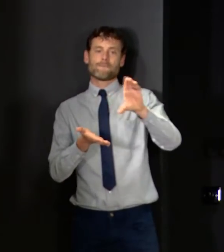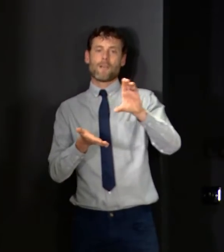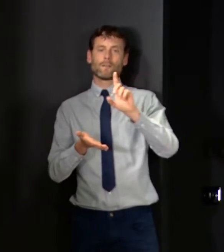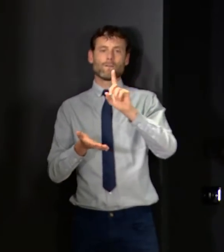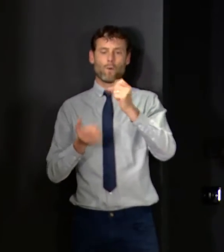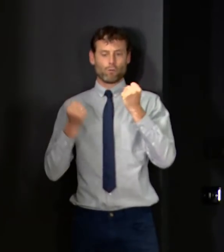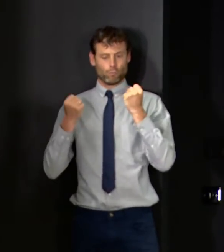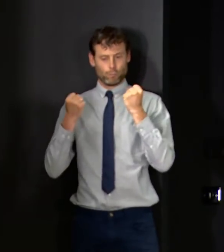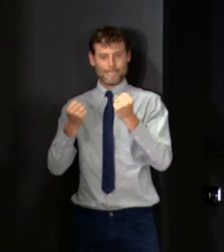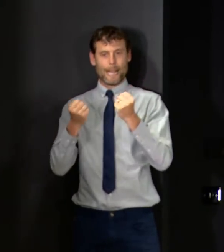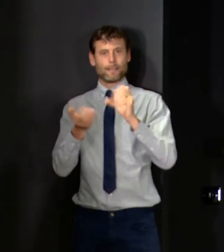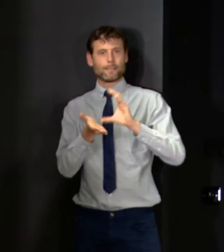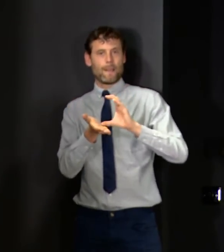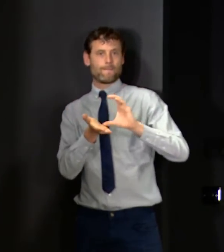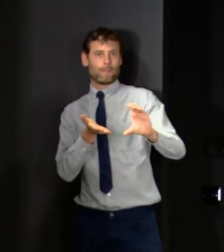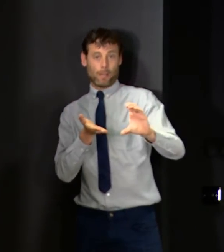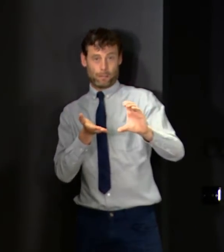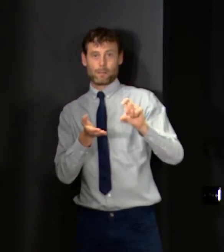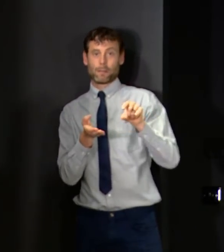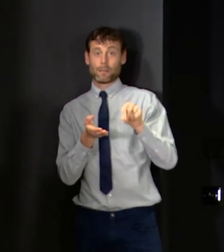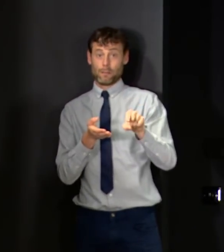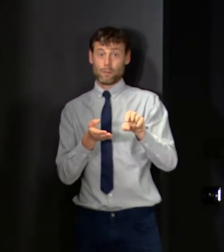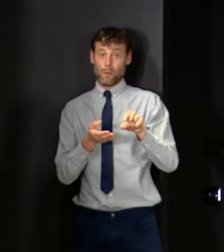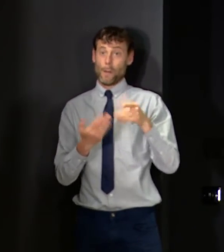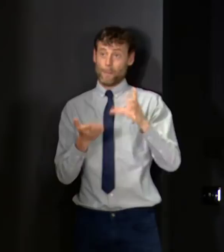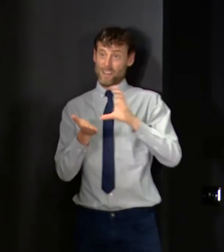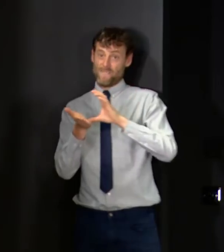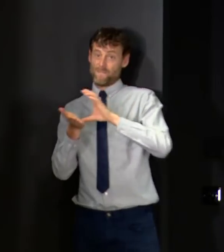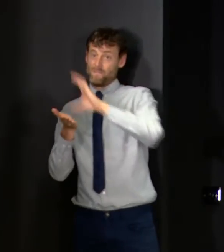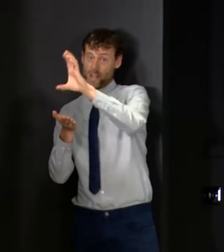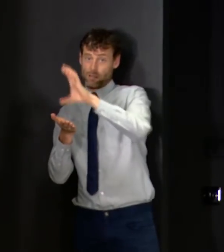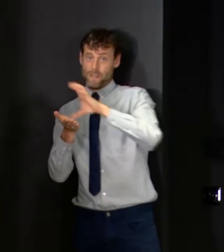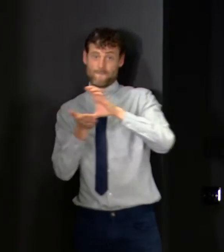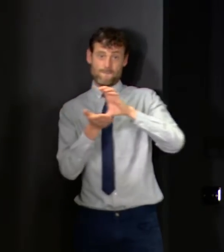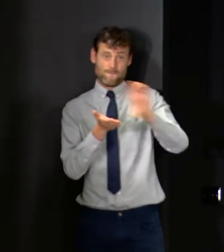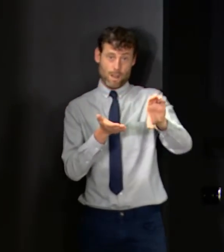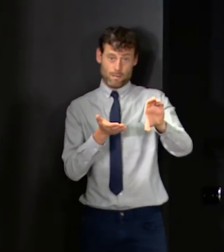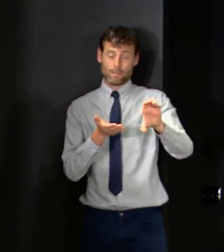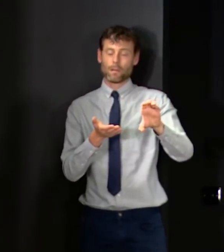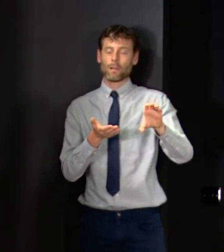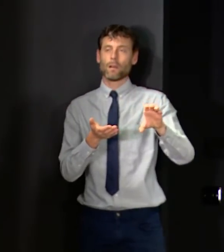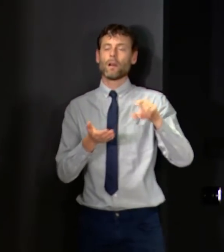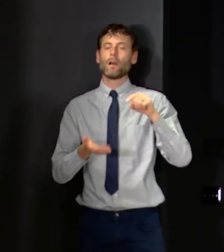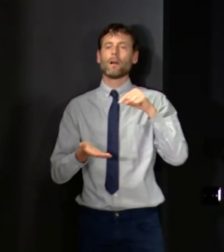inverness and the theatres in Aberdeen have received funding from what we call the Pivotal